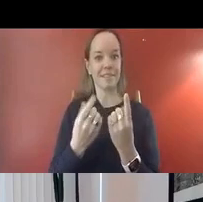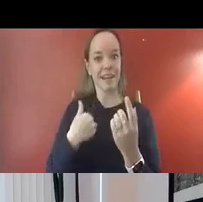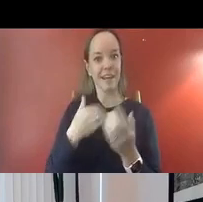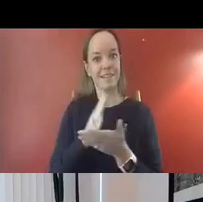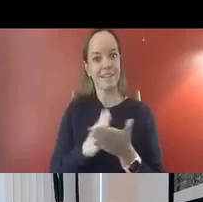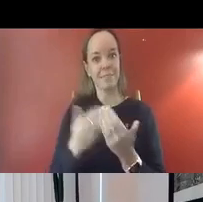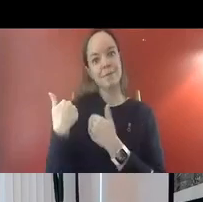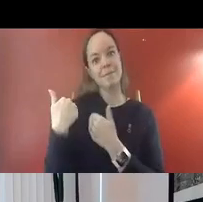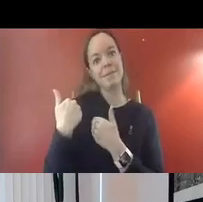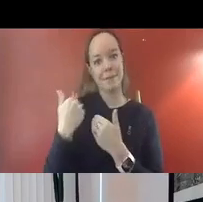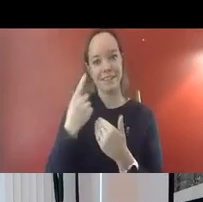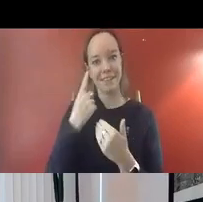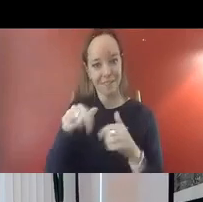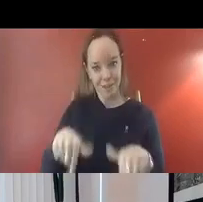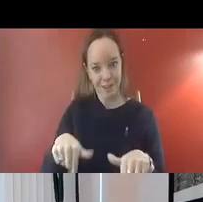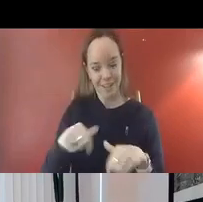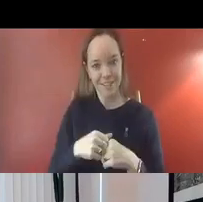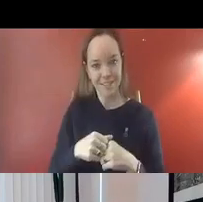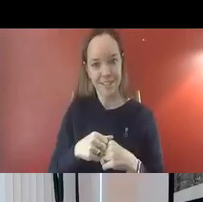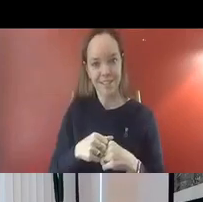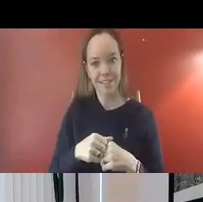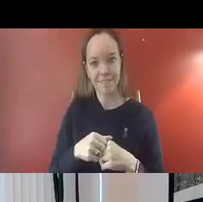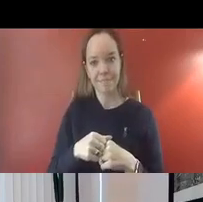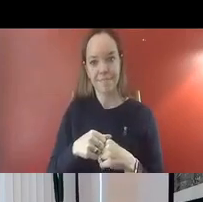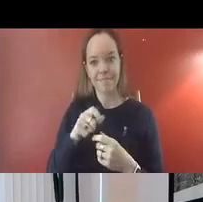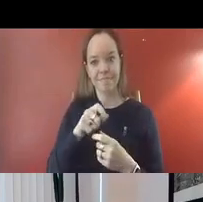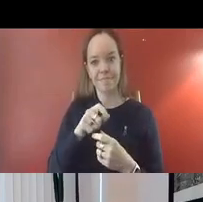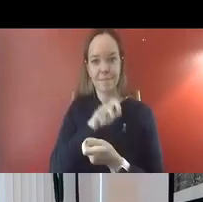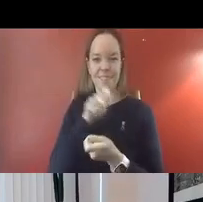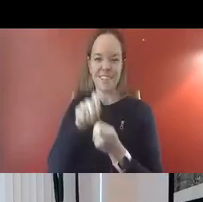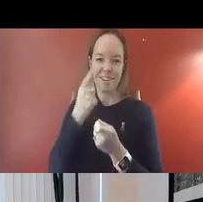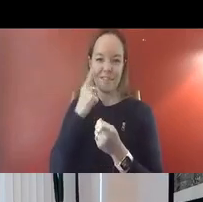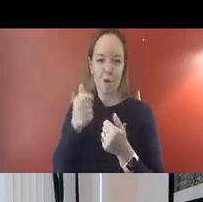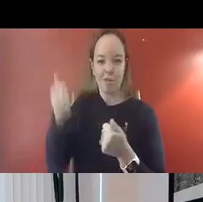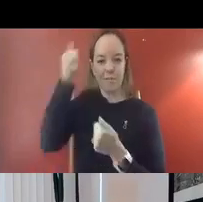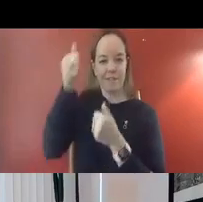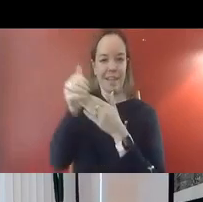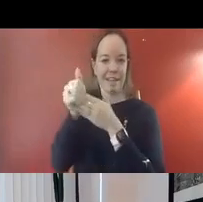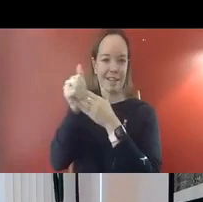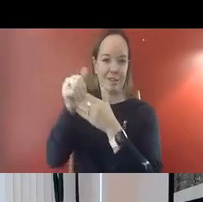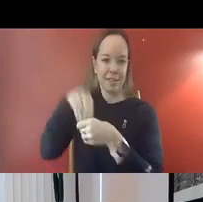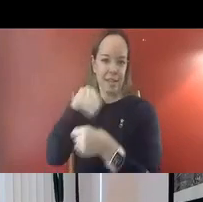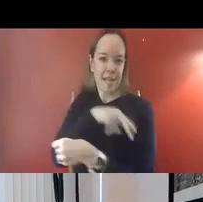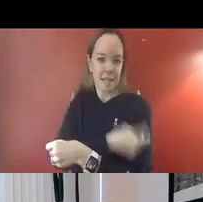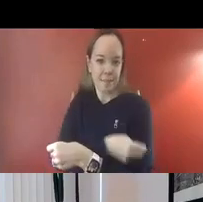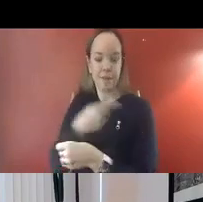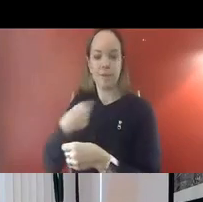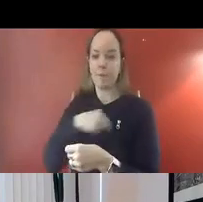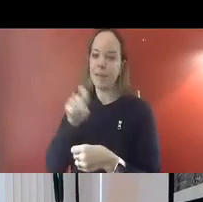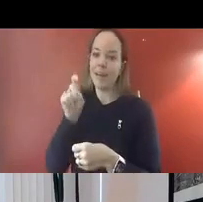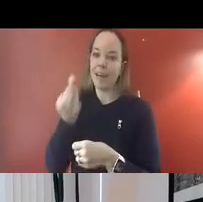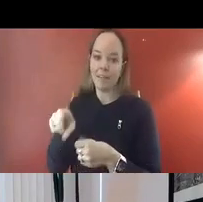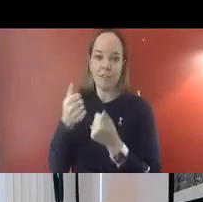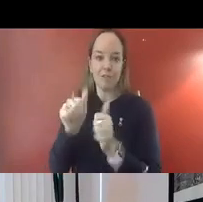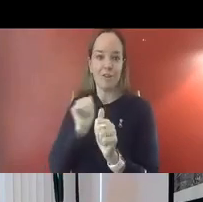particularly in leadership around the have some responsibility for, hospital, is to do what we can to particularly in leadership around the communicate clearly even though the hospital, is to do what we can to